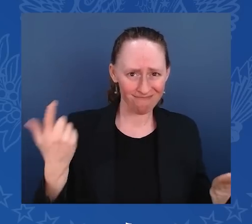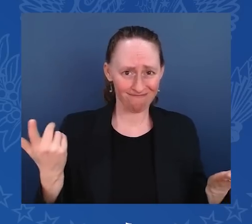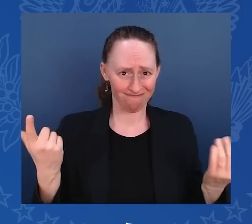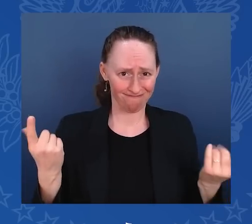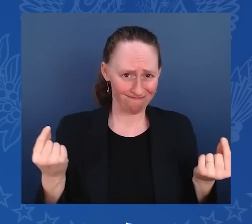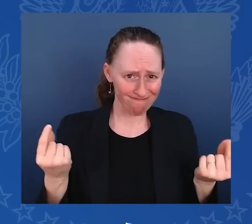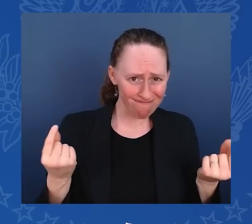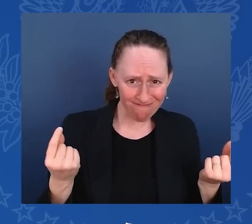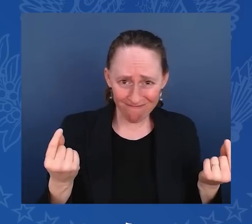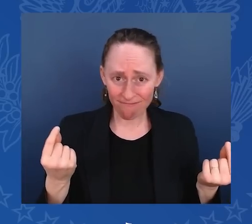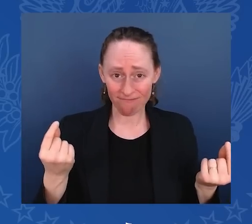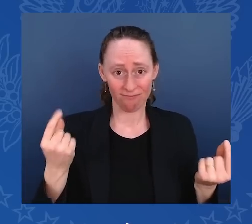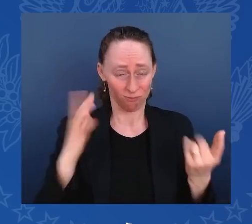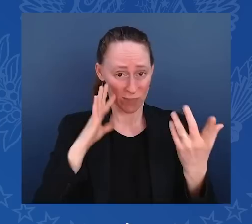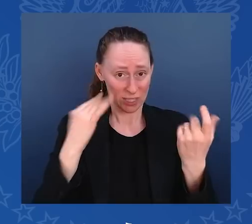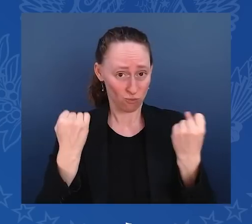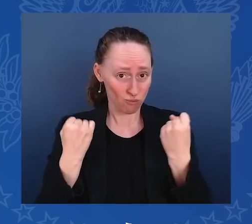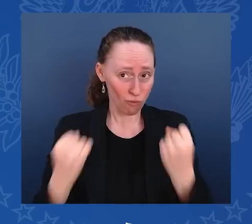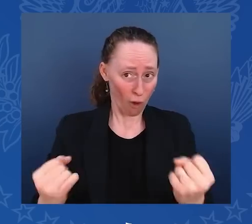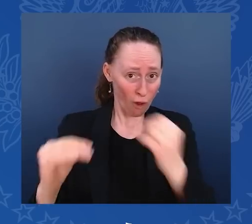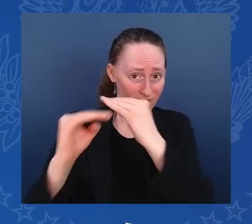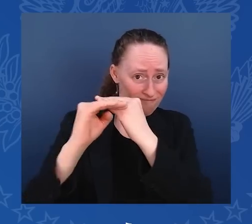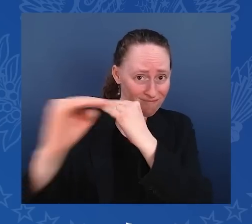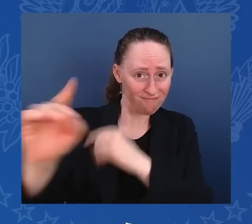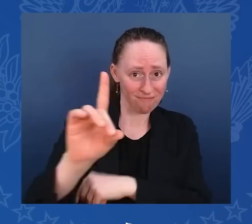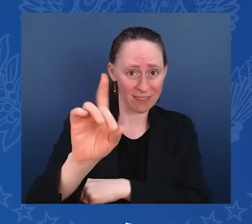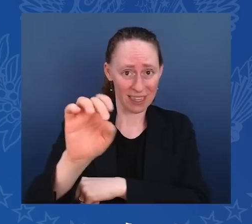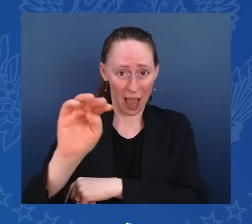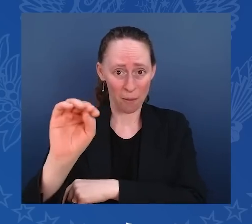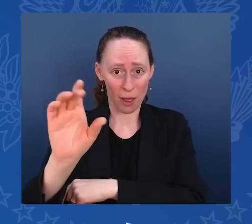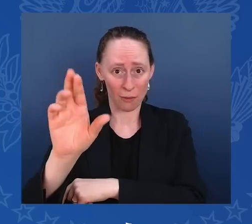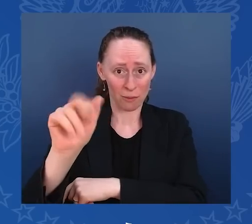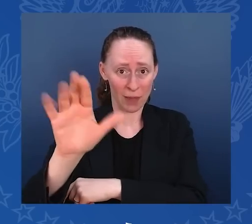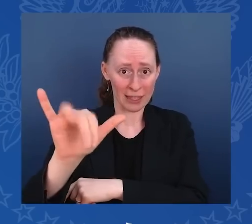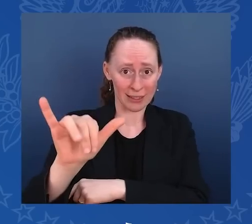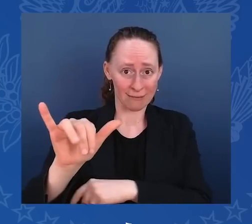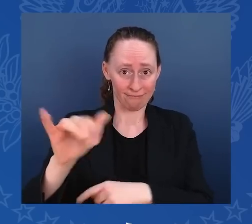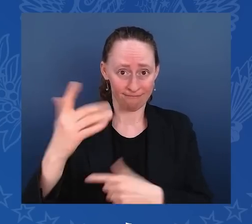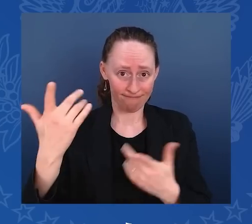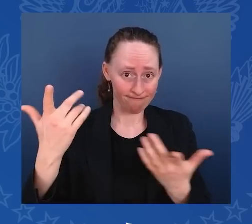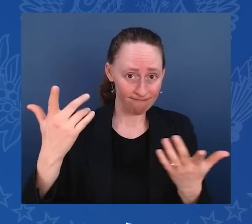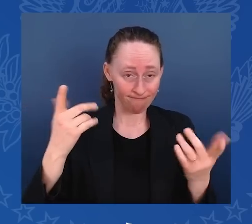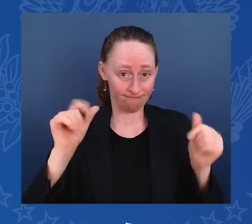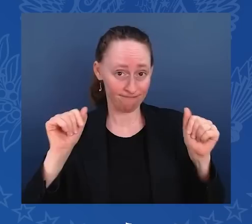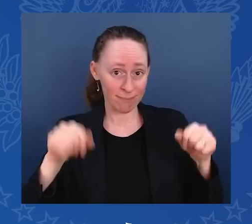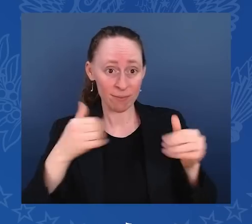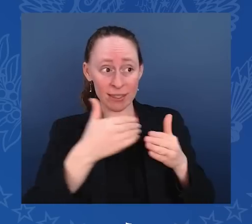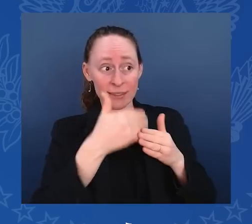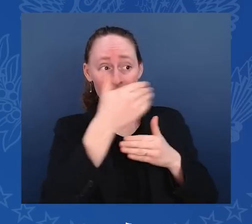say things about undercutting the wellsprings of our democracy that make many Americans anxious.